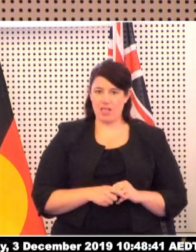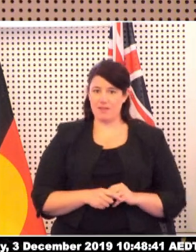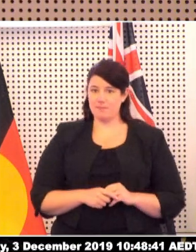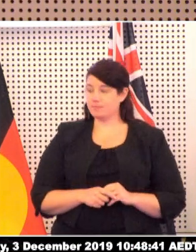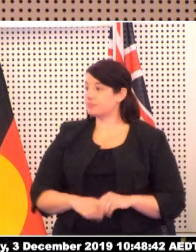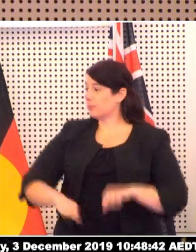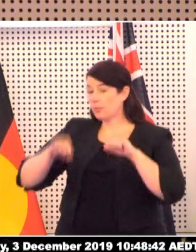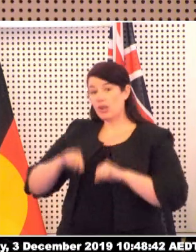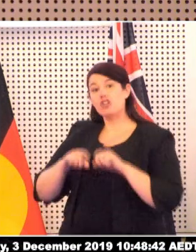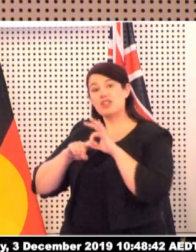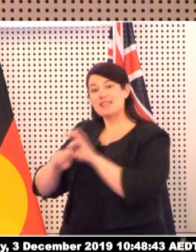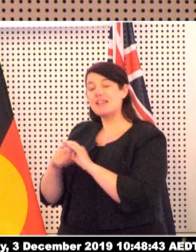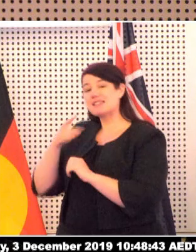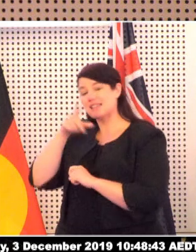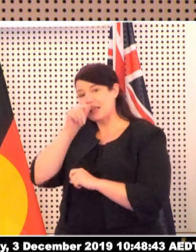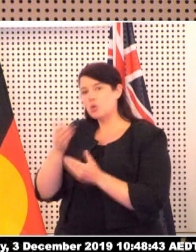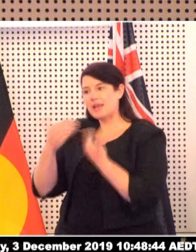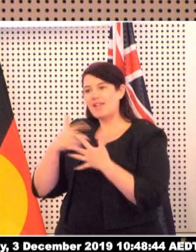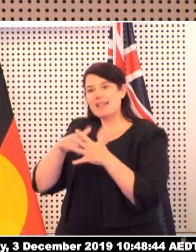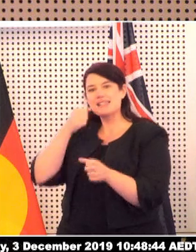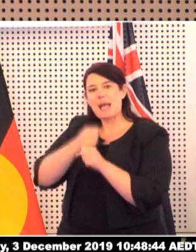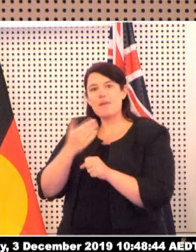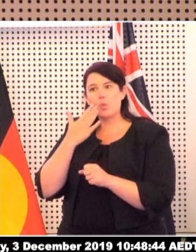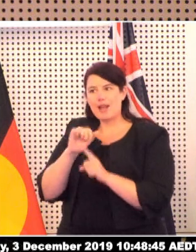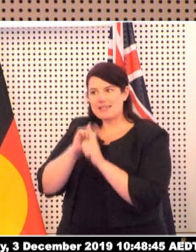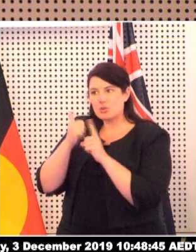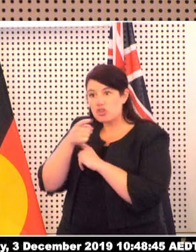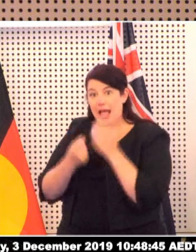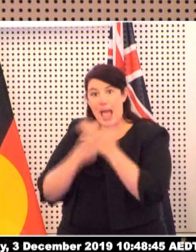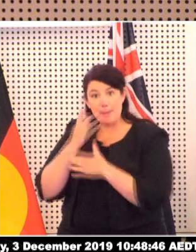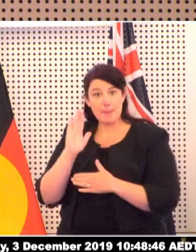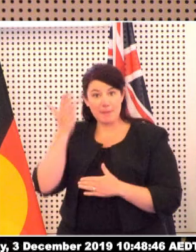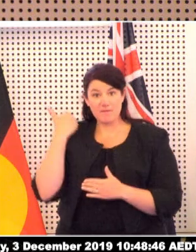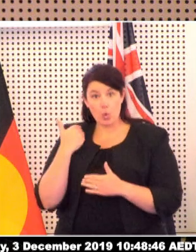order was made, the behaviour or circumstances that were said to justify such an order.